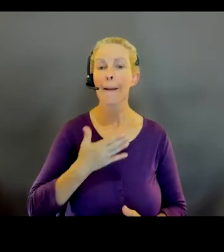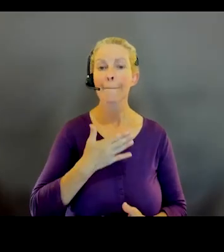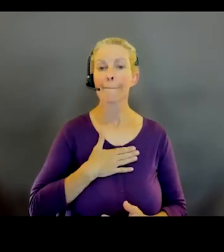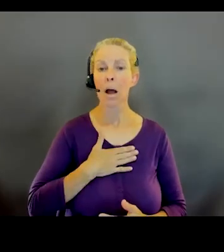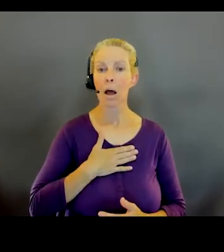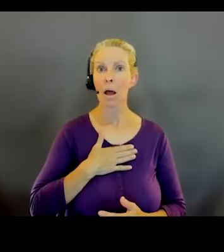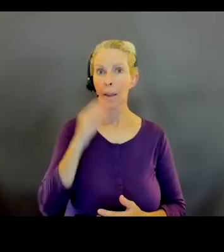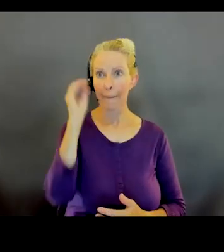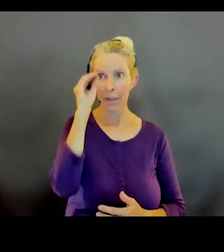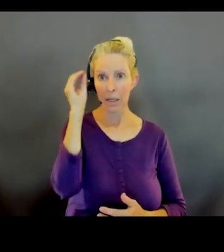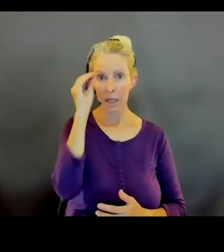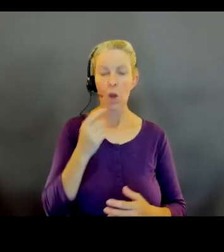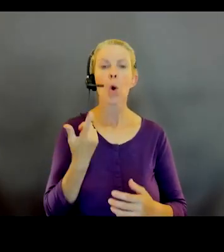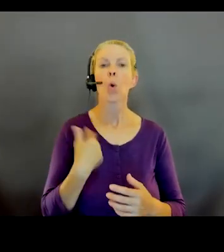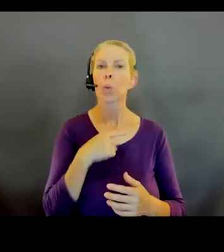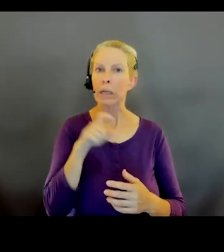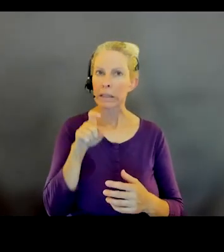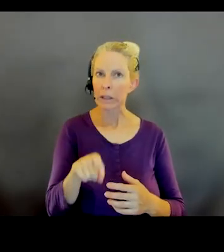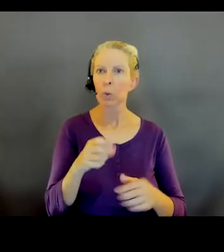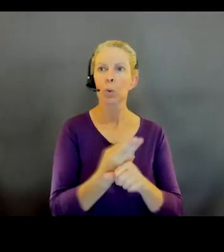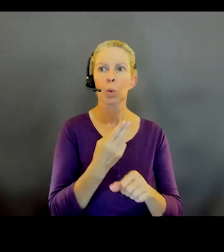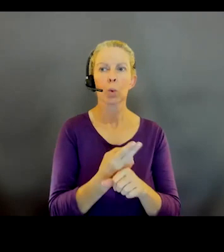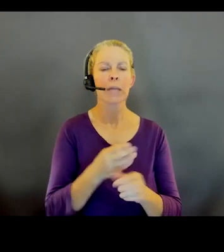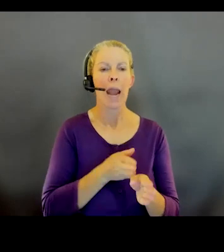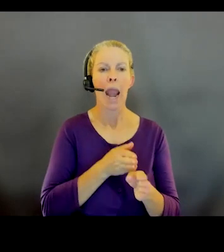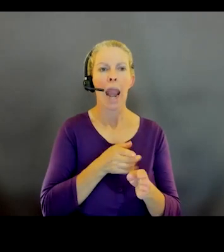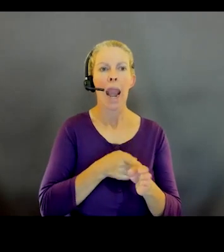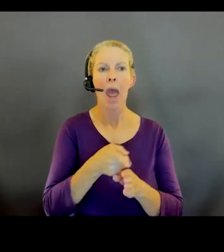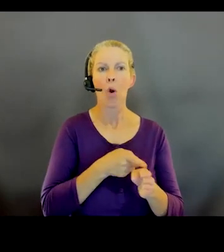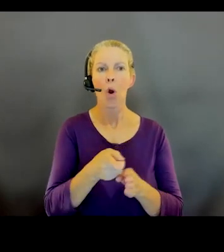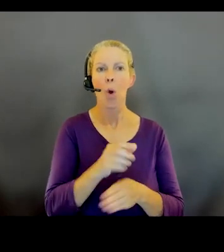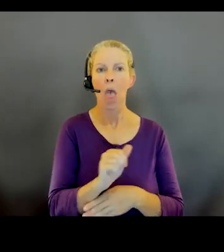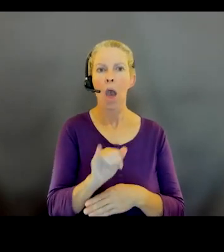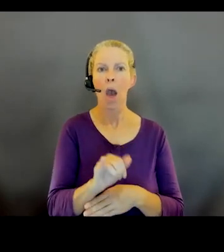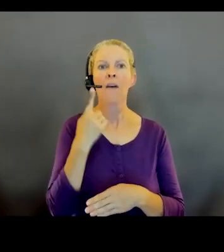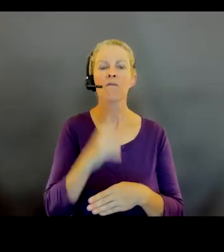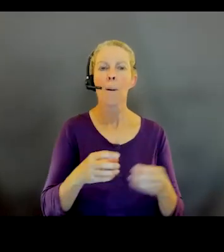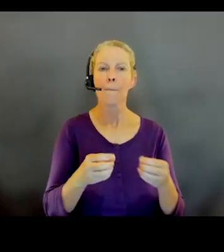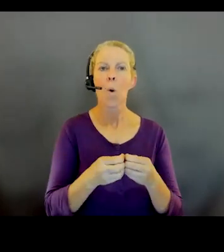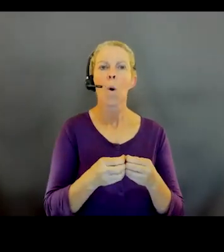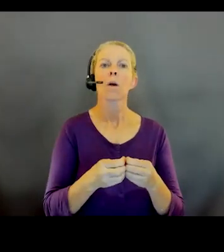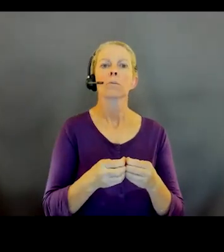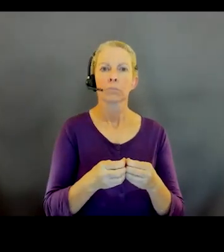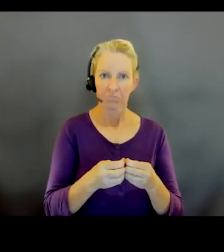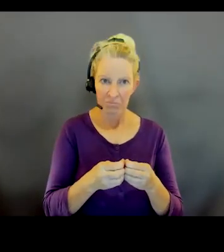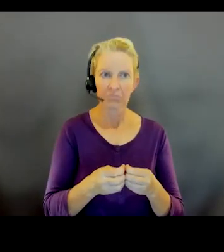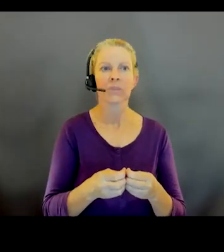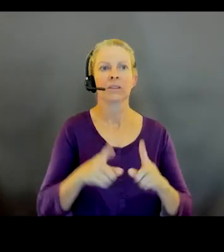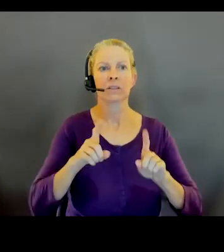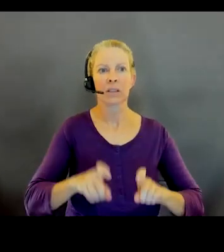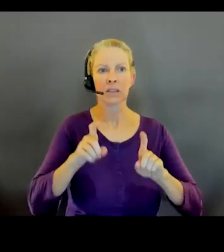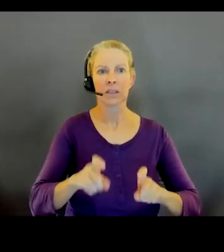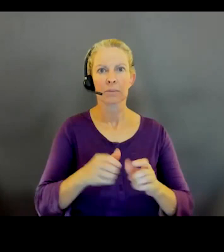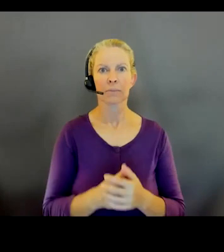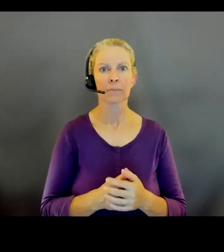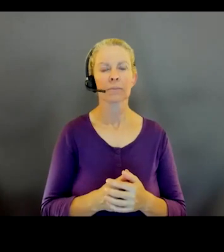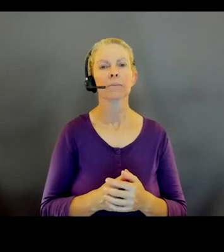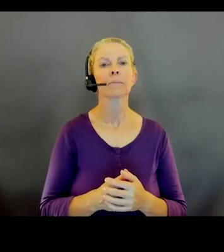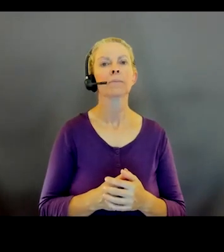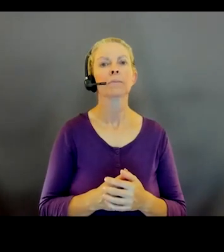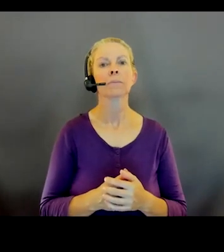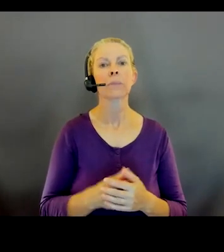AI to automate more accessibility testing. If the decision being made is simple, if it is something